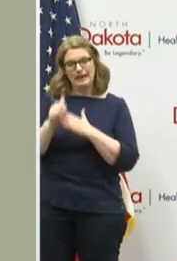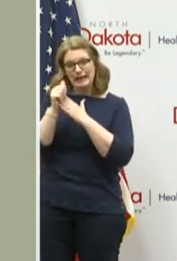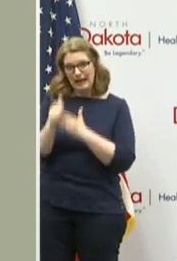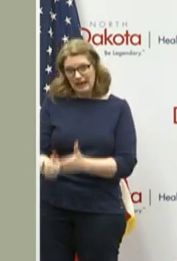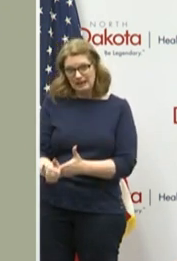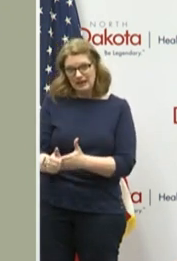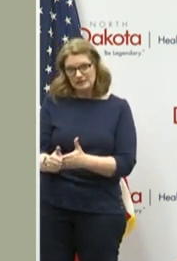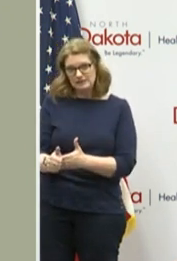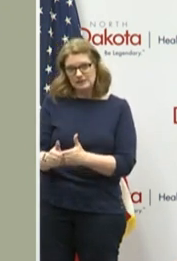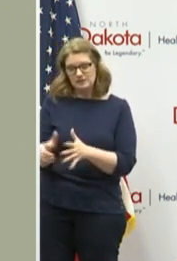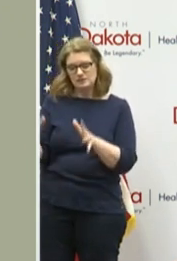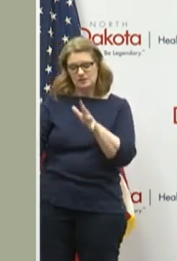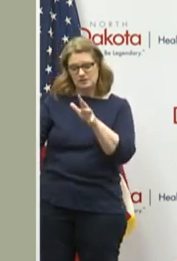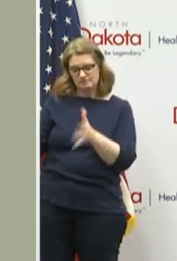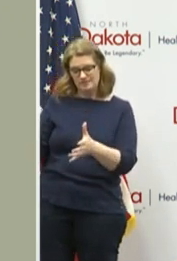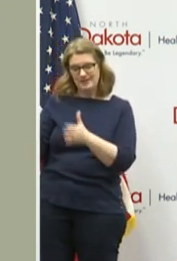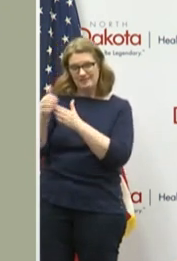THAT WE HAVE UNDER EXECUTIVE